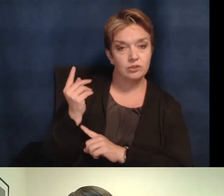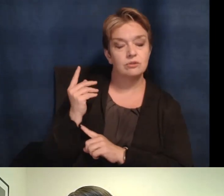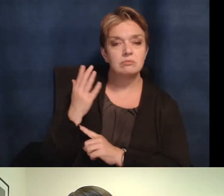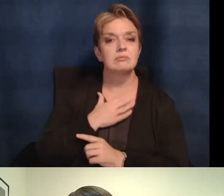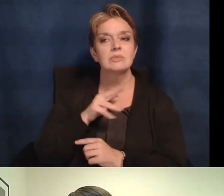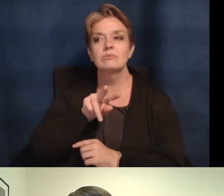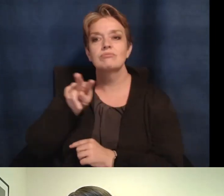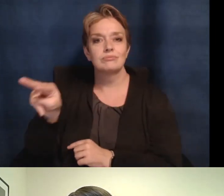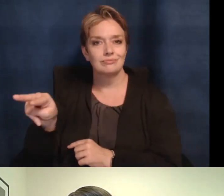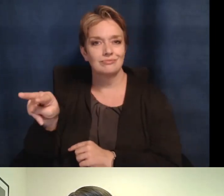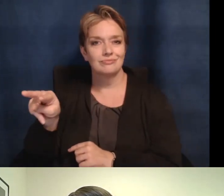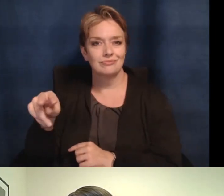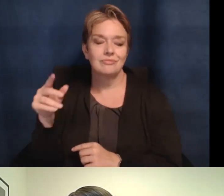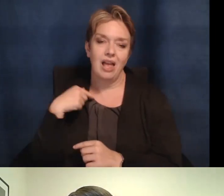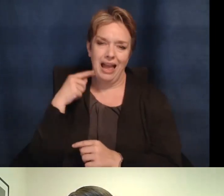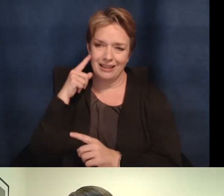And I believe that is also linked in the chat.